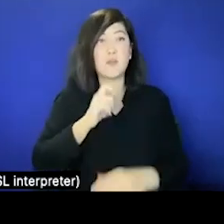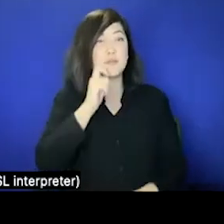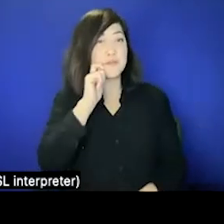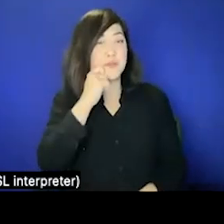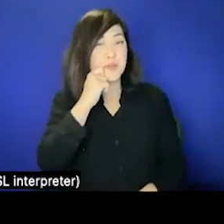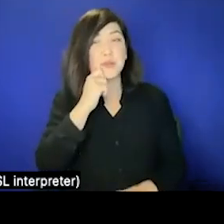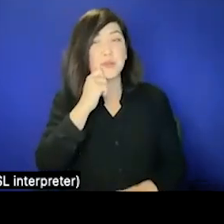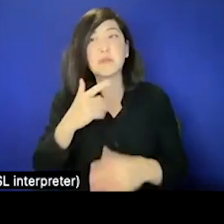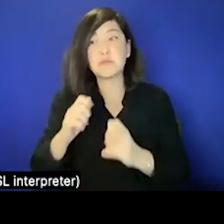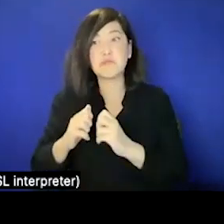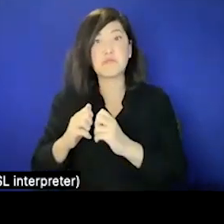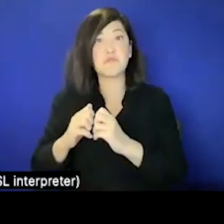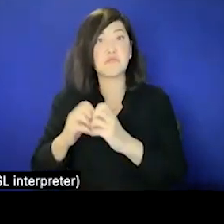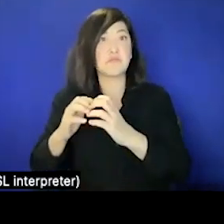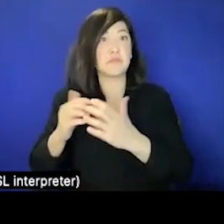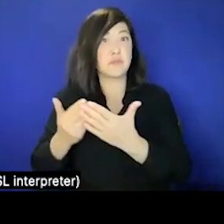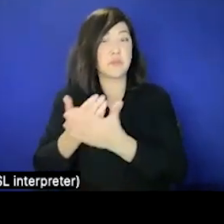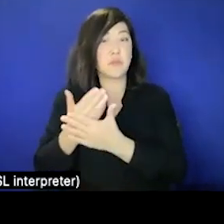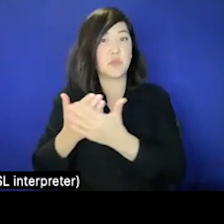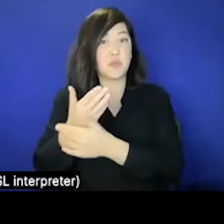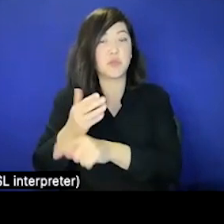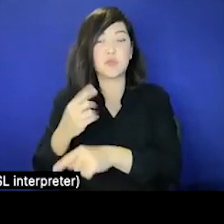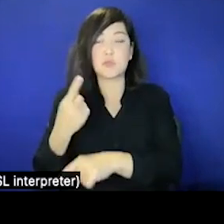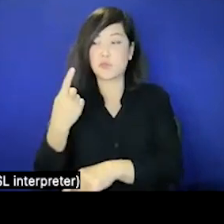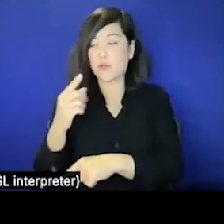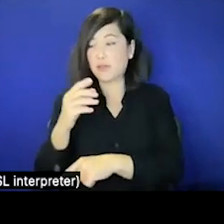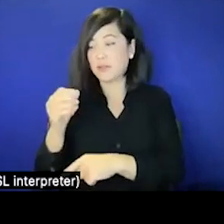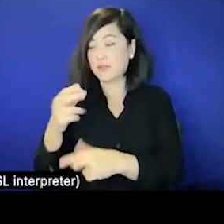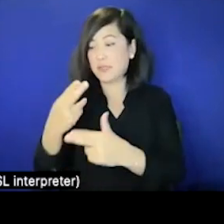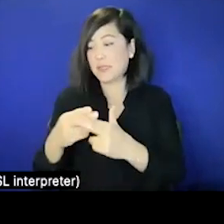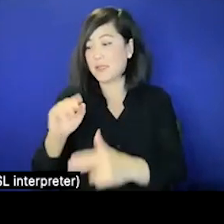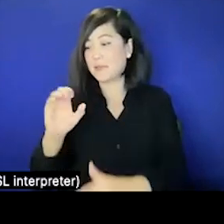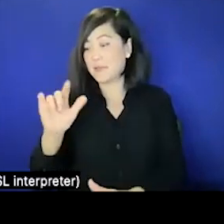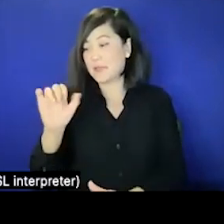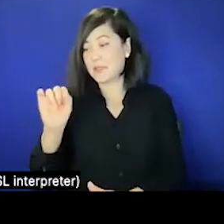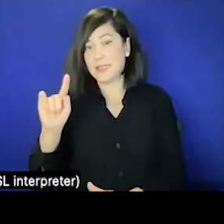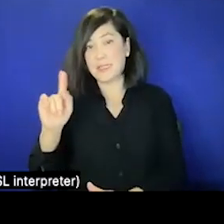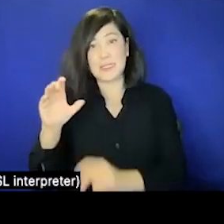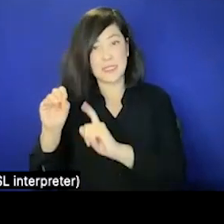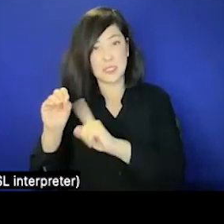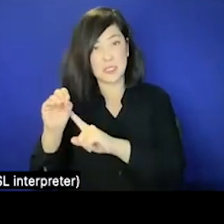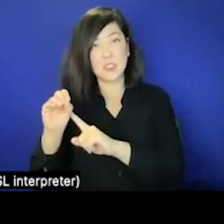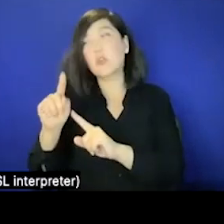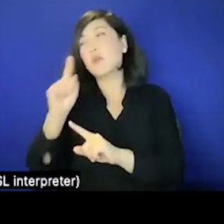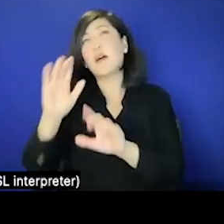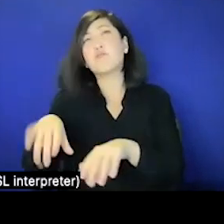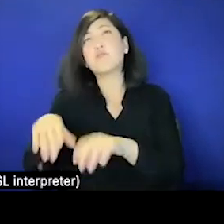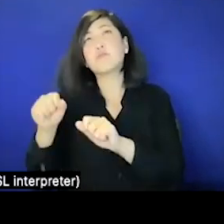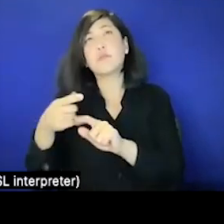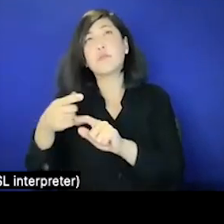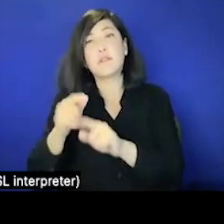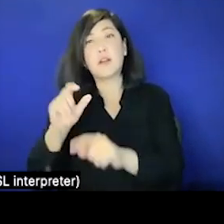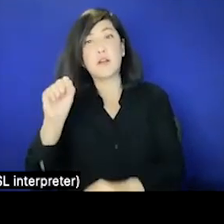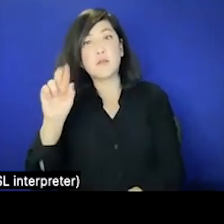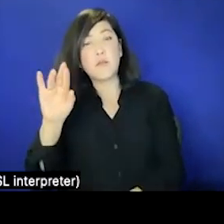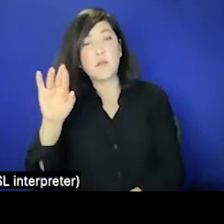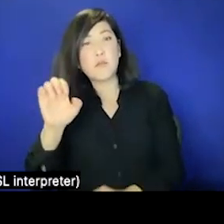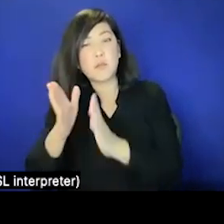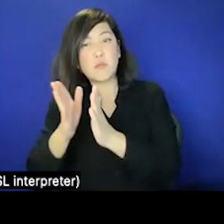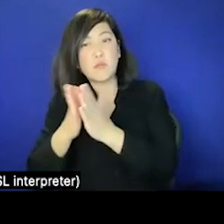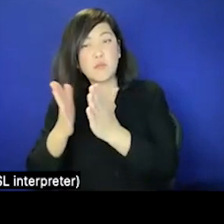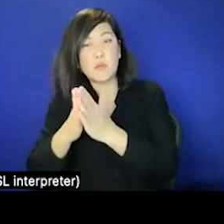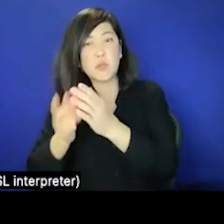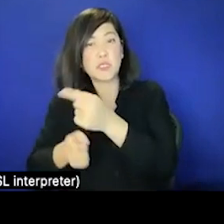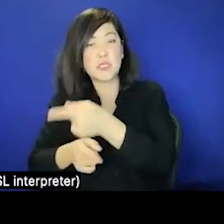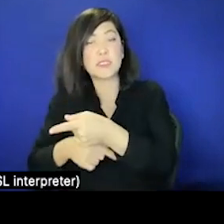which is one that being acquired by Sourcebooks, which is majority owned now by Penguin Random